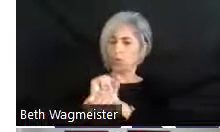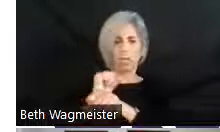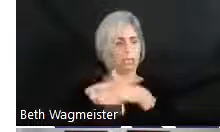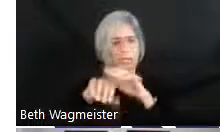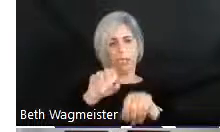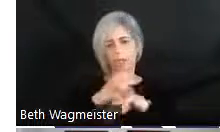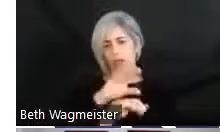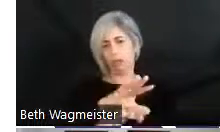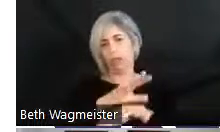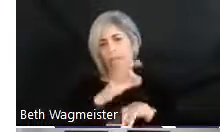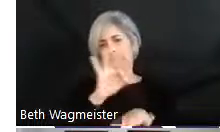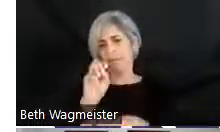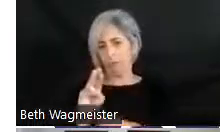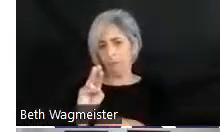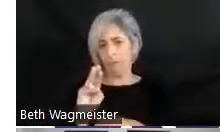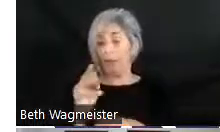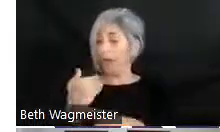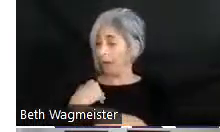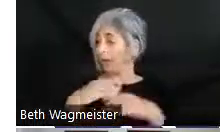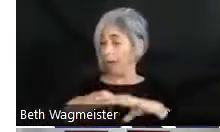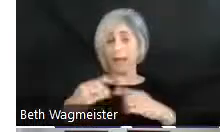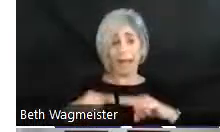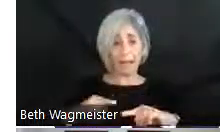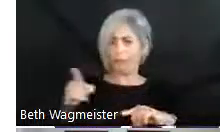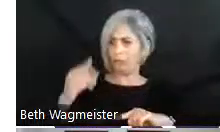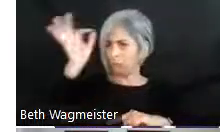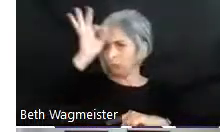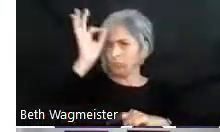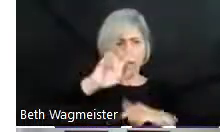consulting firm I had a client who she knew nothing about the technical stuff. She was